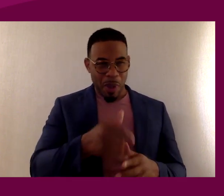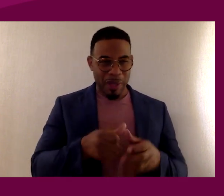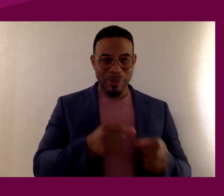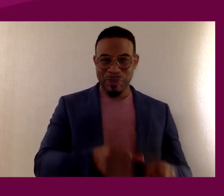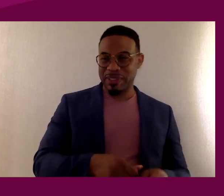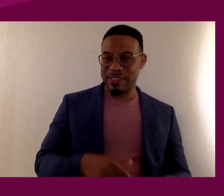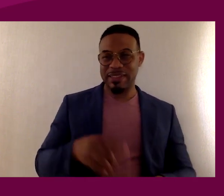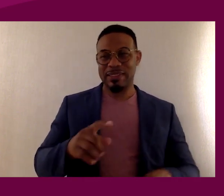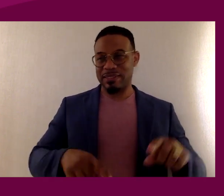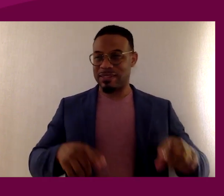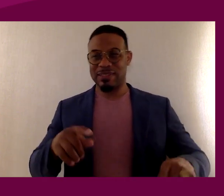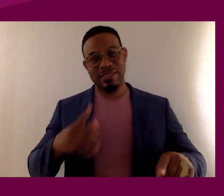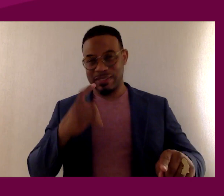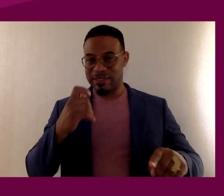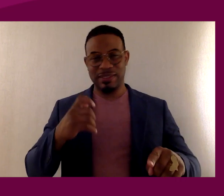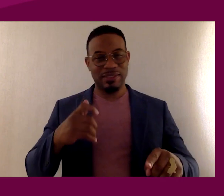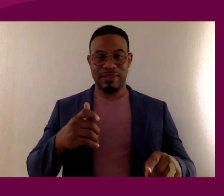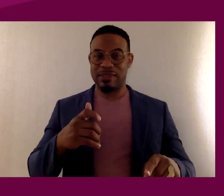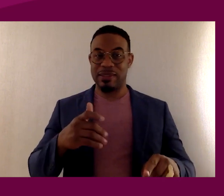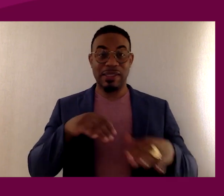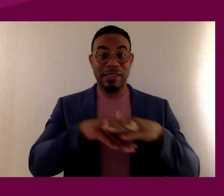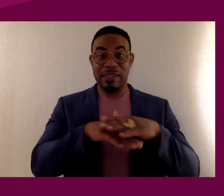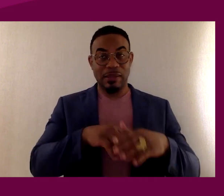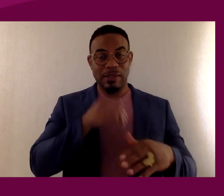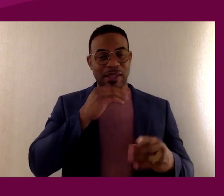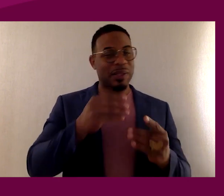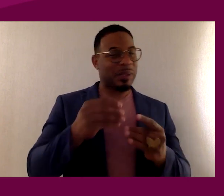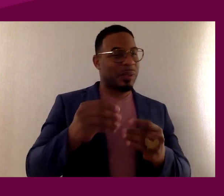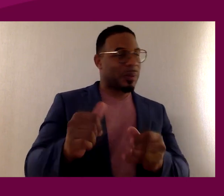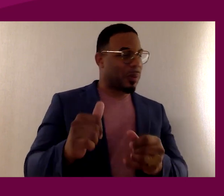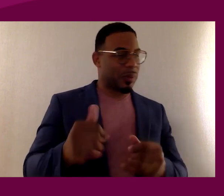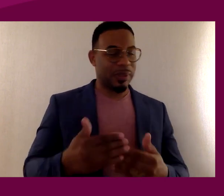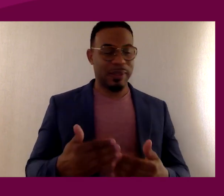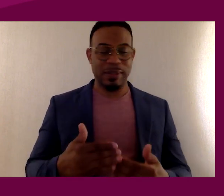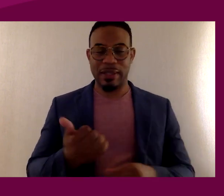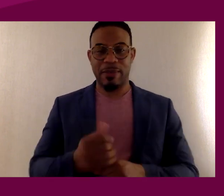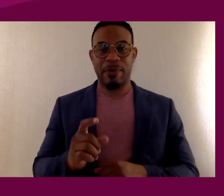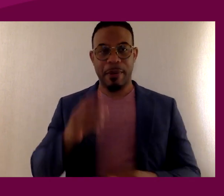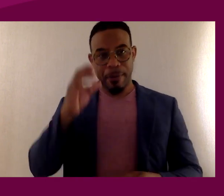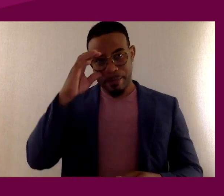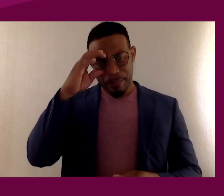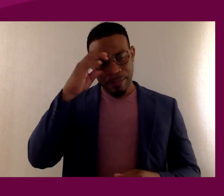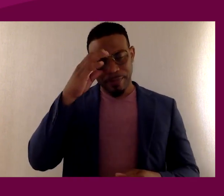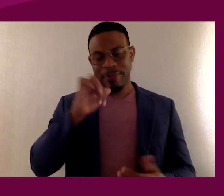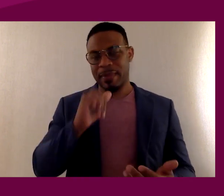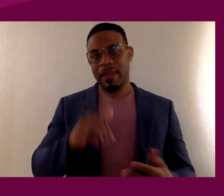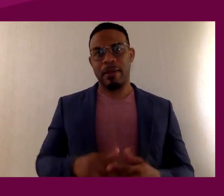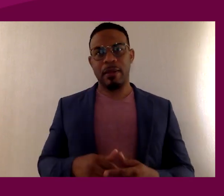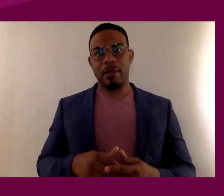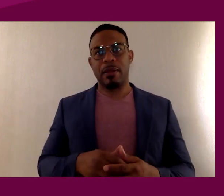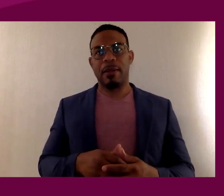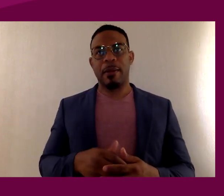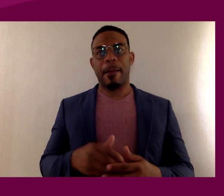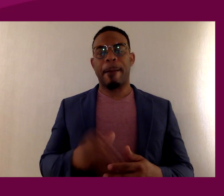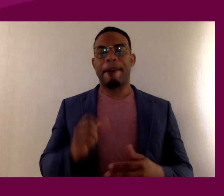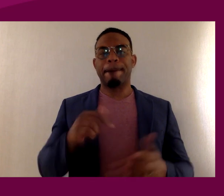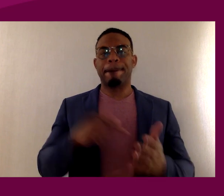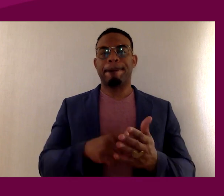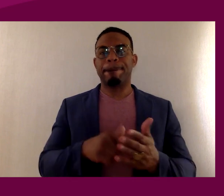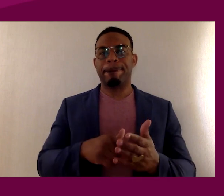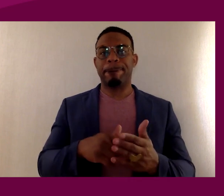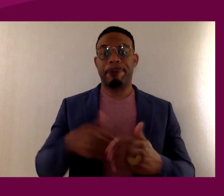holes and cracks in the street. Accessibility is not smooth and easy everywhere, just isn't.